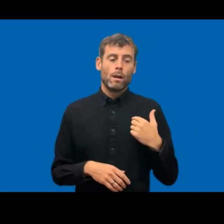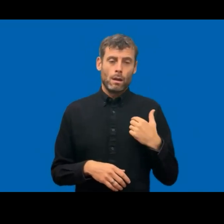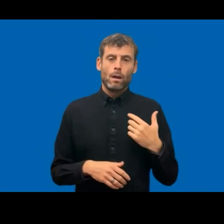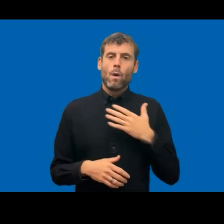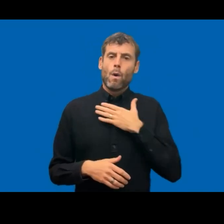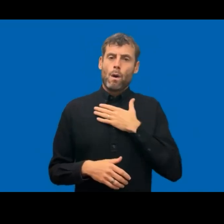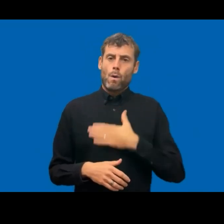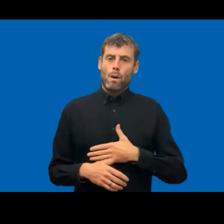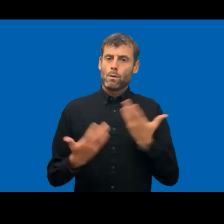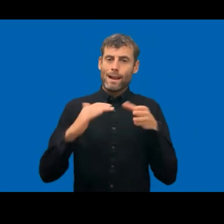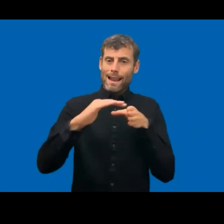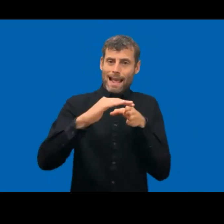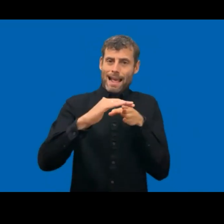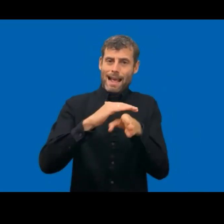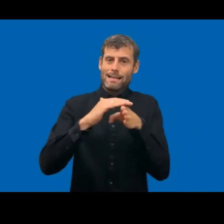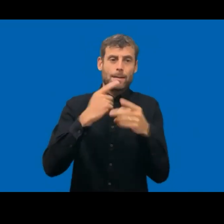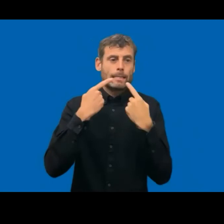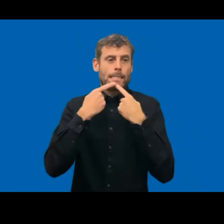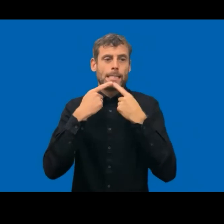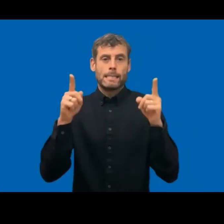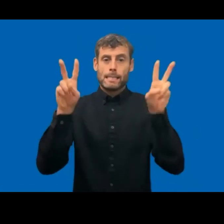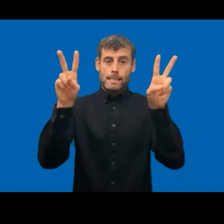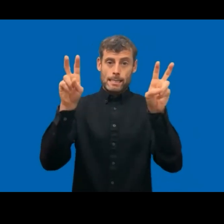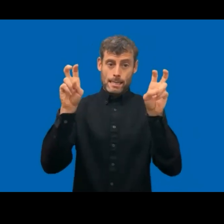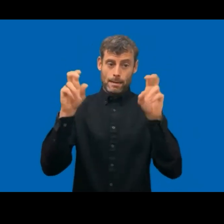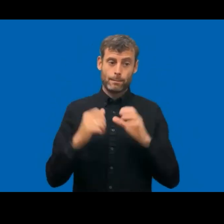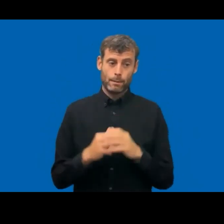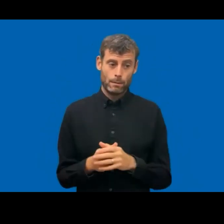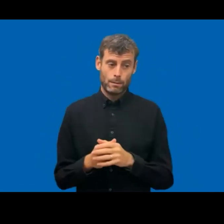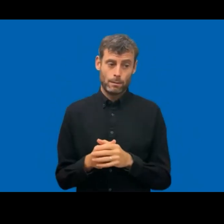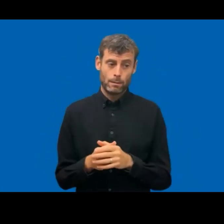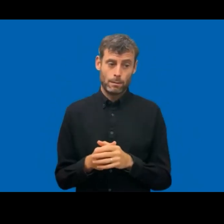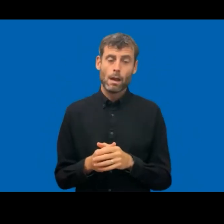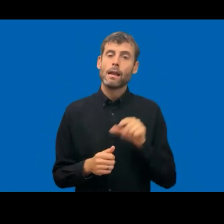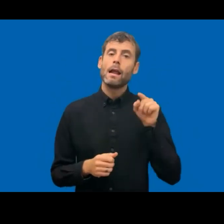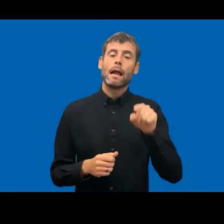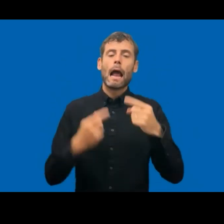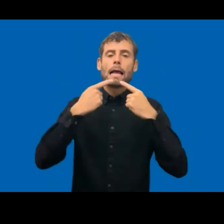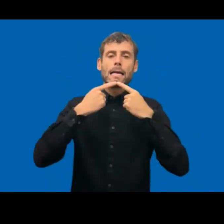the accessibility statement to do better and to raise awareness. It was mentioned that